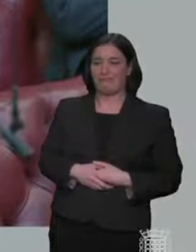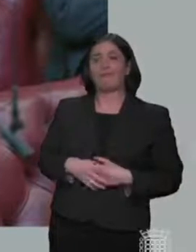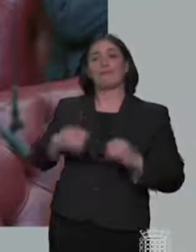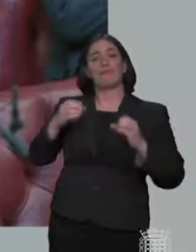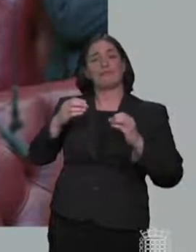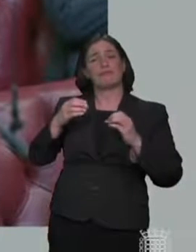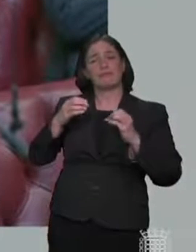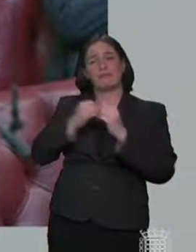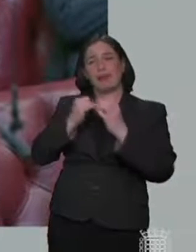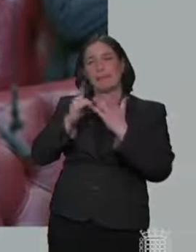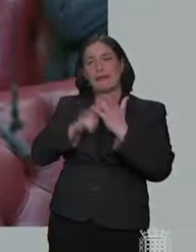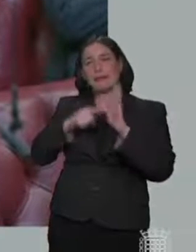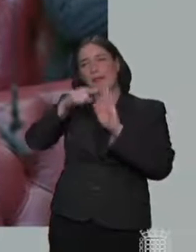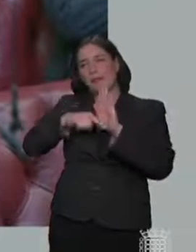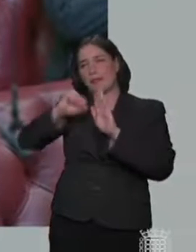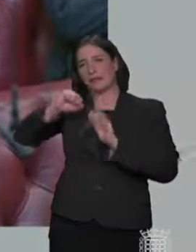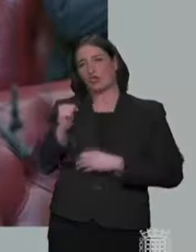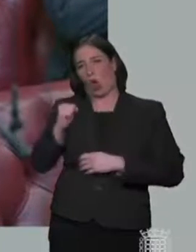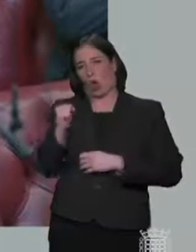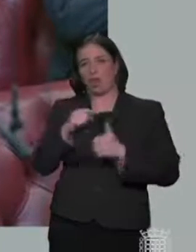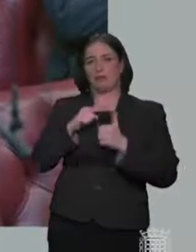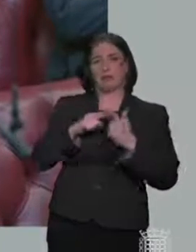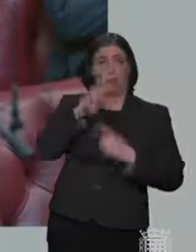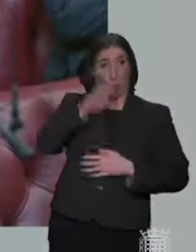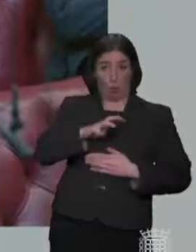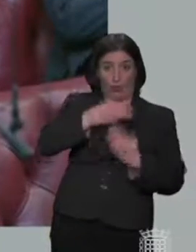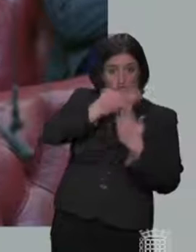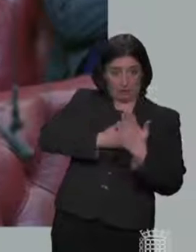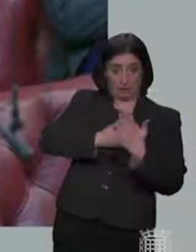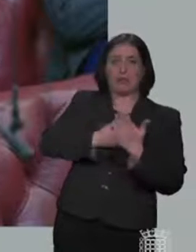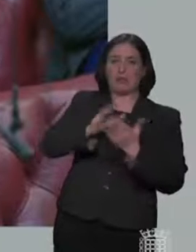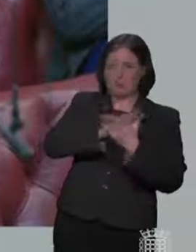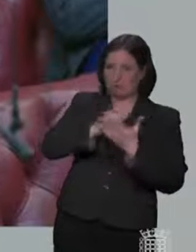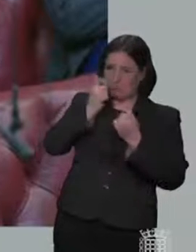which understands bilingualism better than any part of the uk while progress has been welcomed